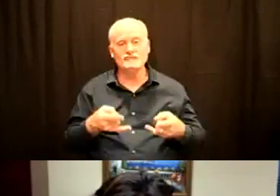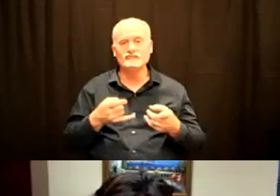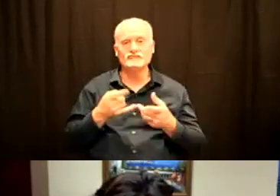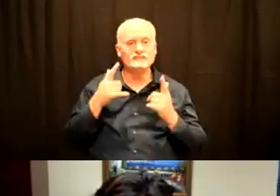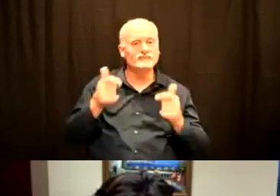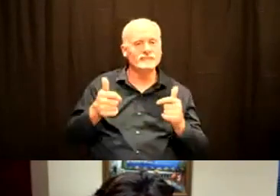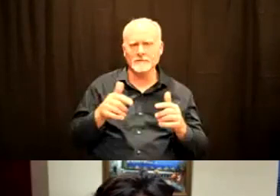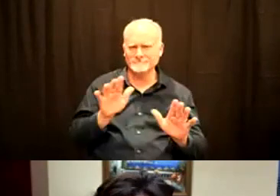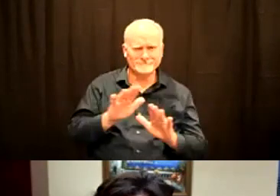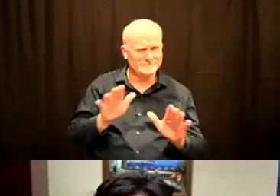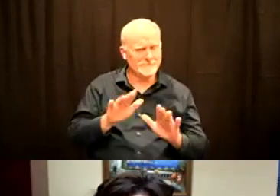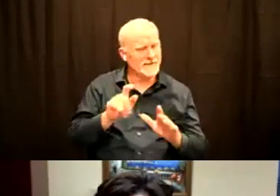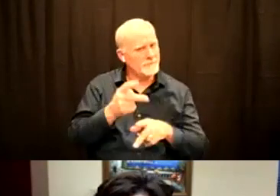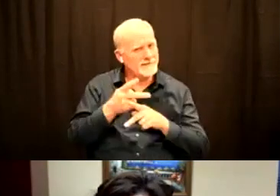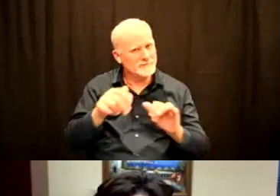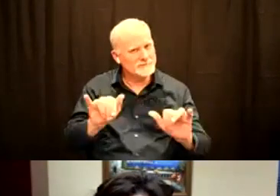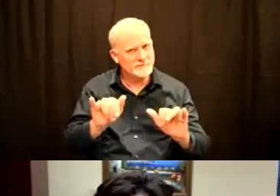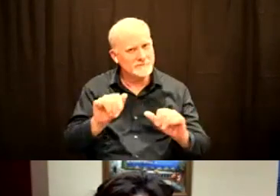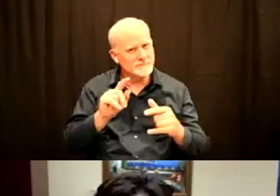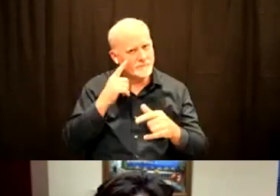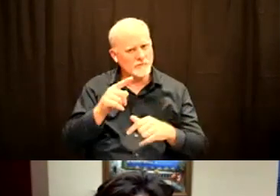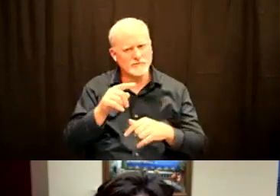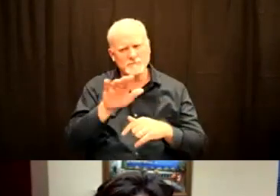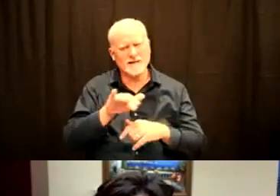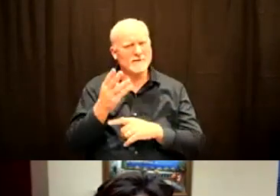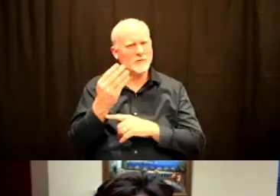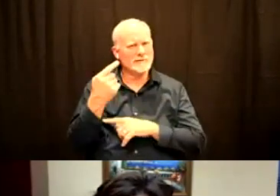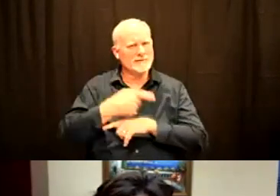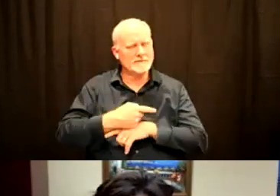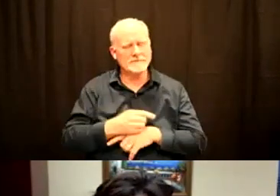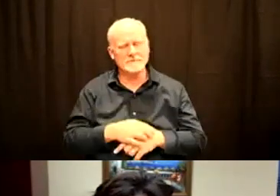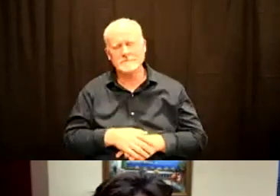an attendee asks if we get vaccinated is sentinel testing necessary or should we still get tested